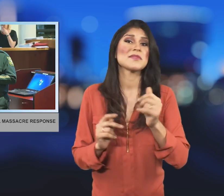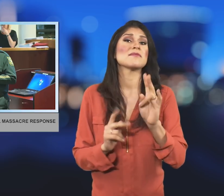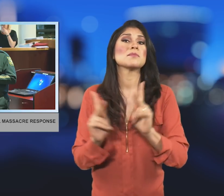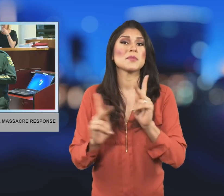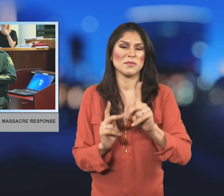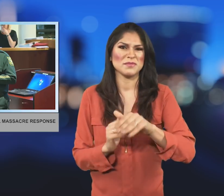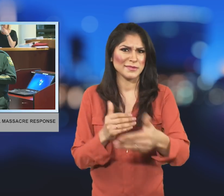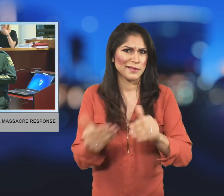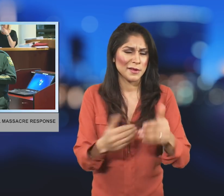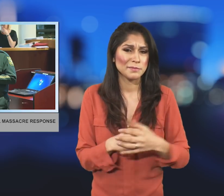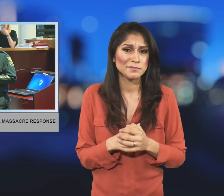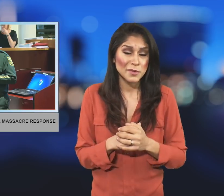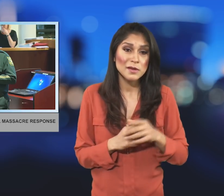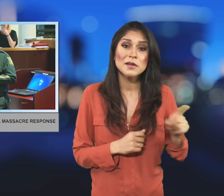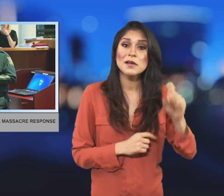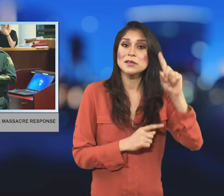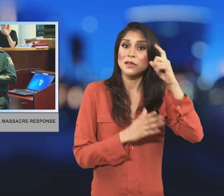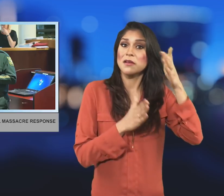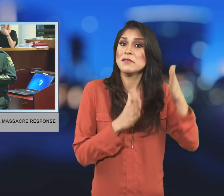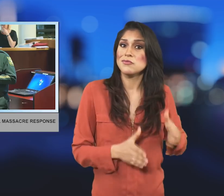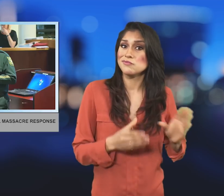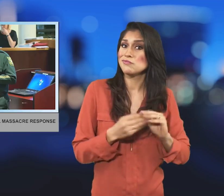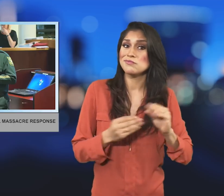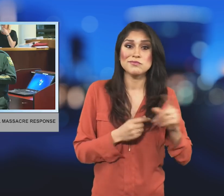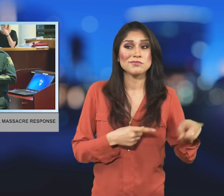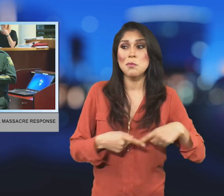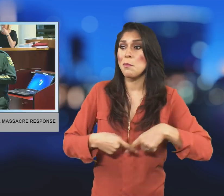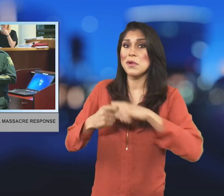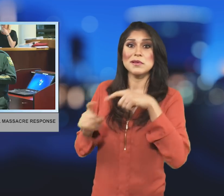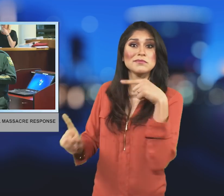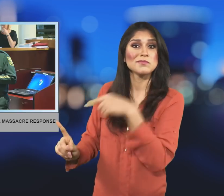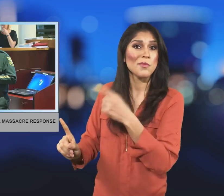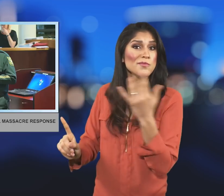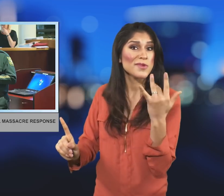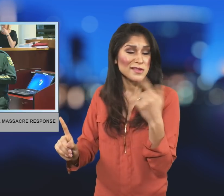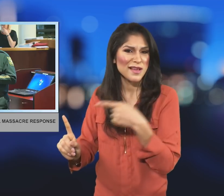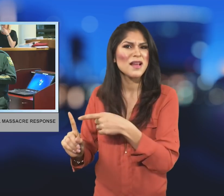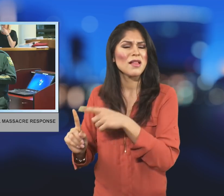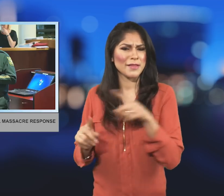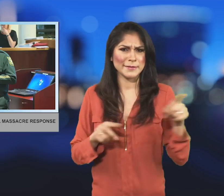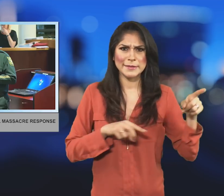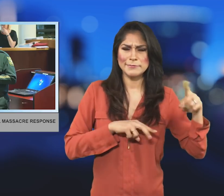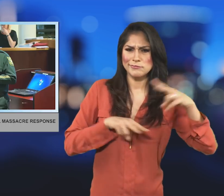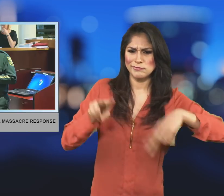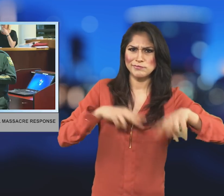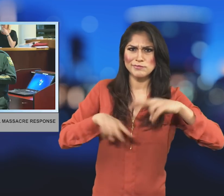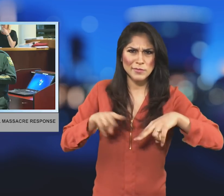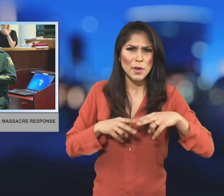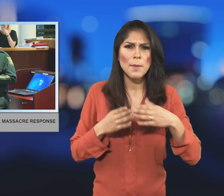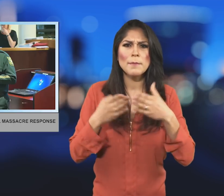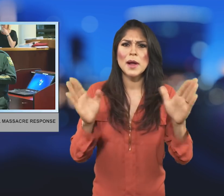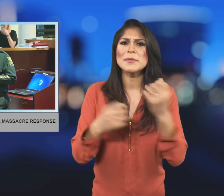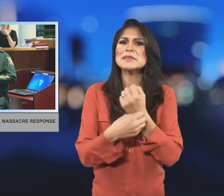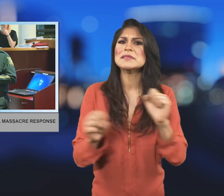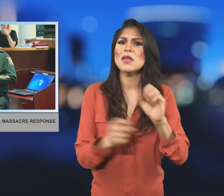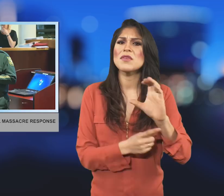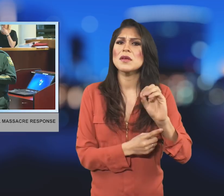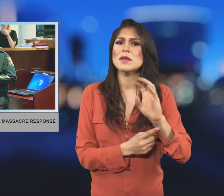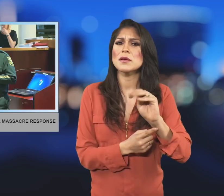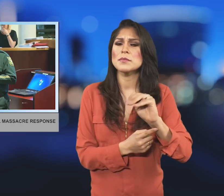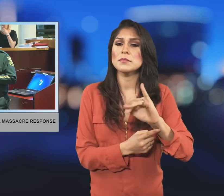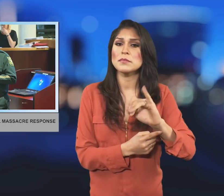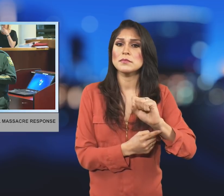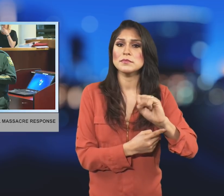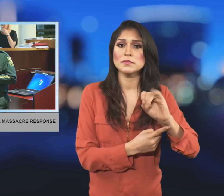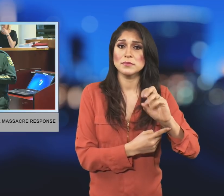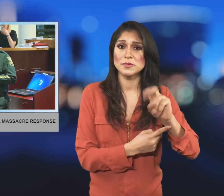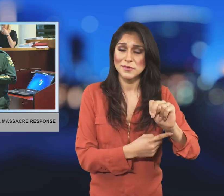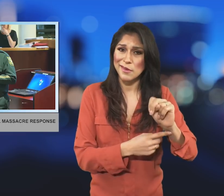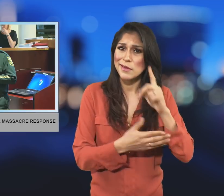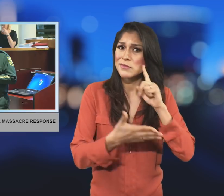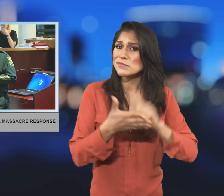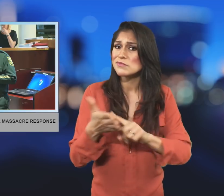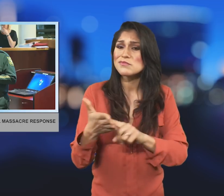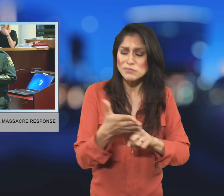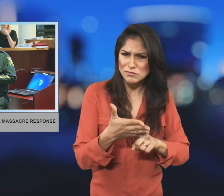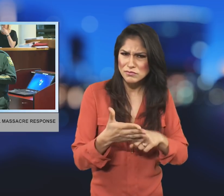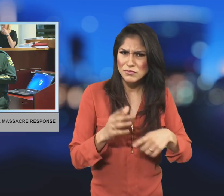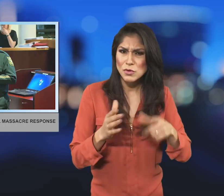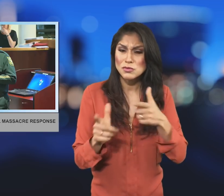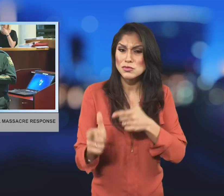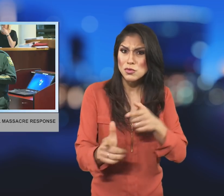DeSantis says he suspended Israel because a public safety commission's investigation